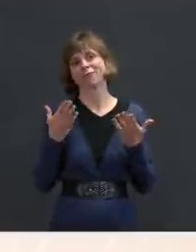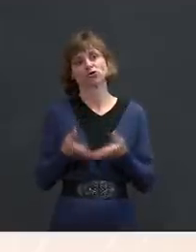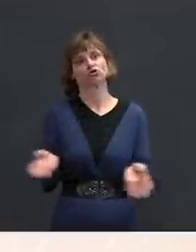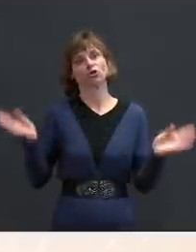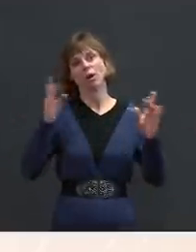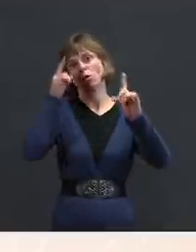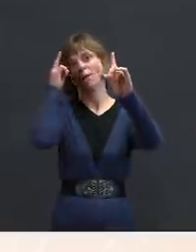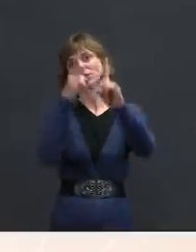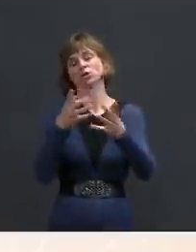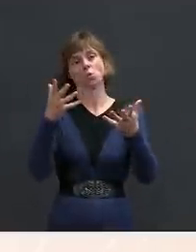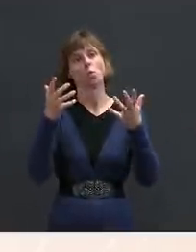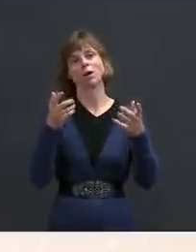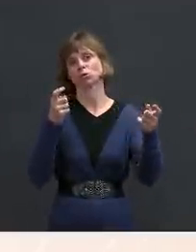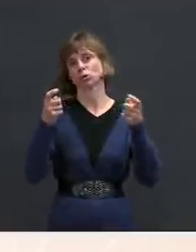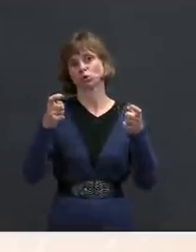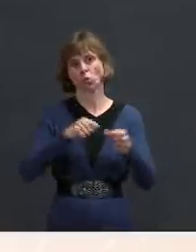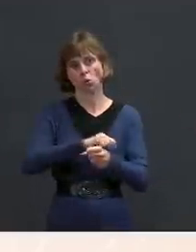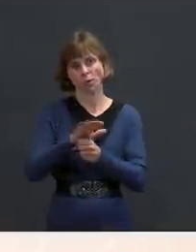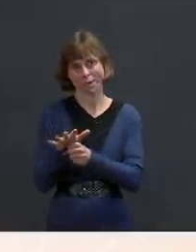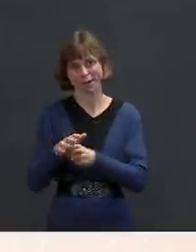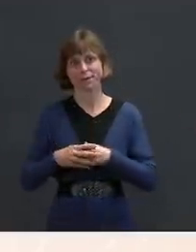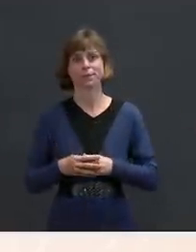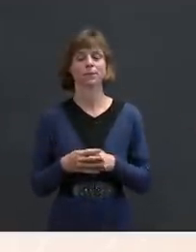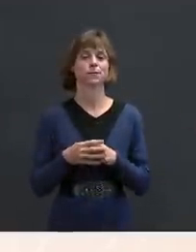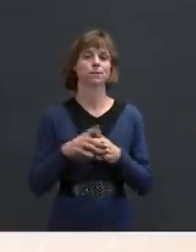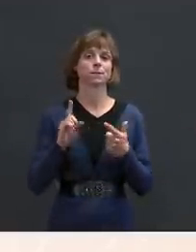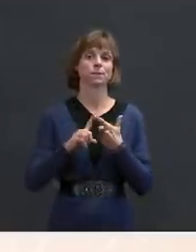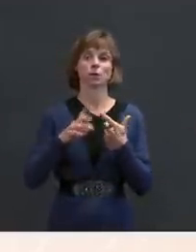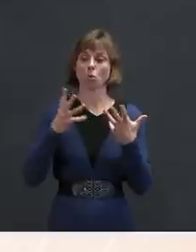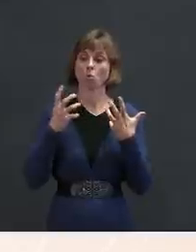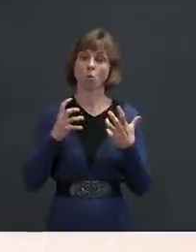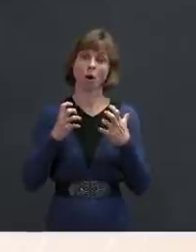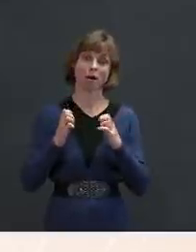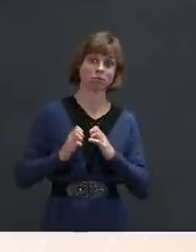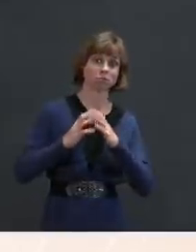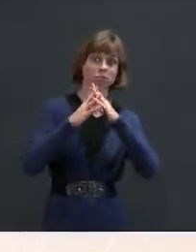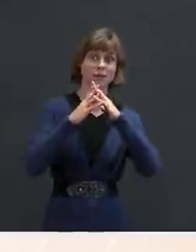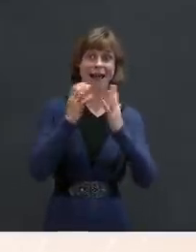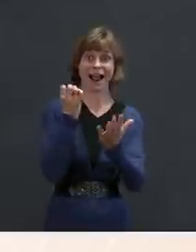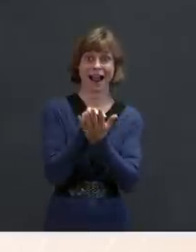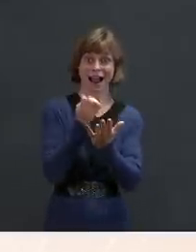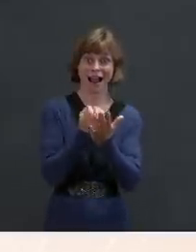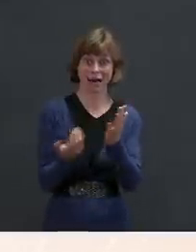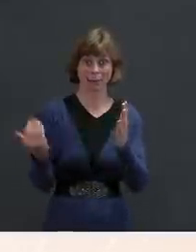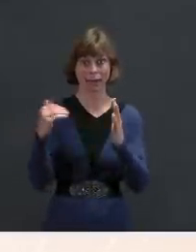working together to get our economy up and going again, which is something that the United States is obviously grappling with,